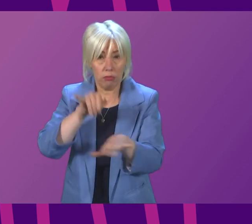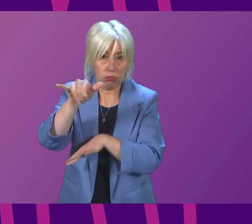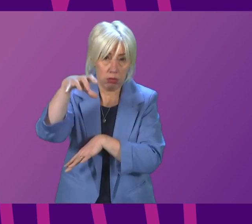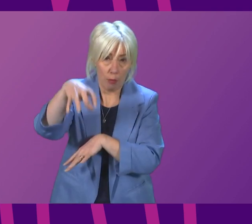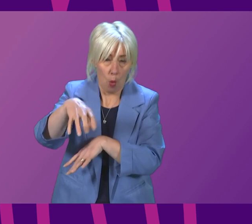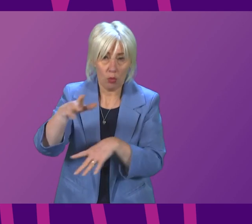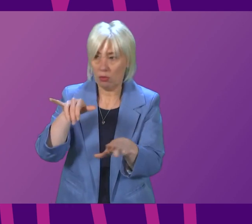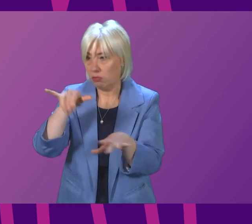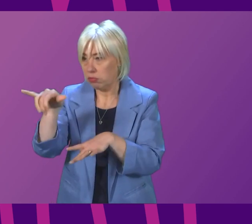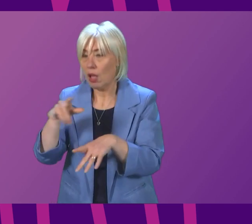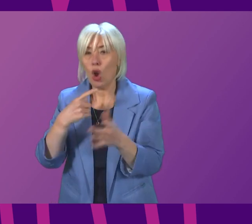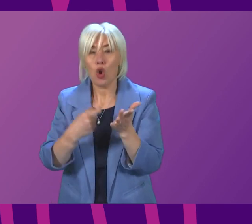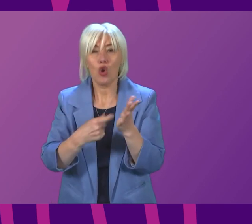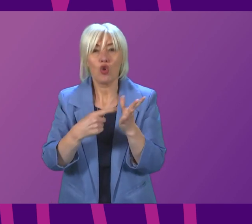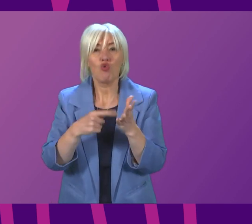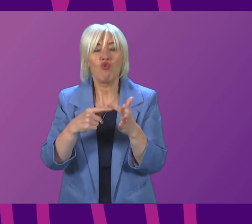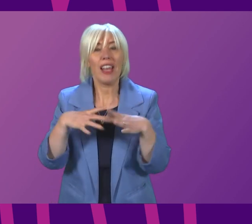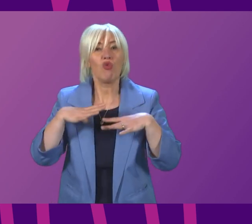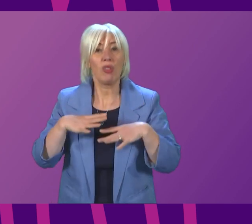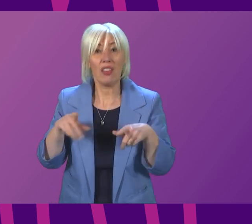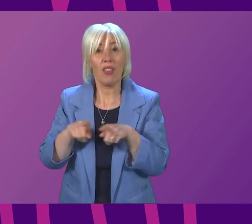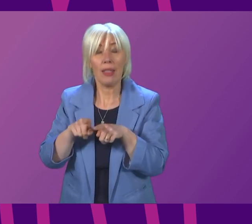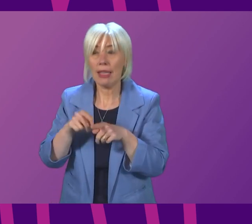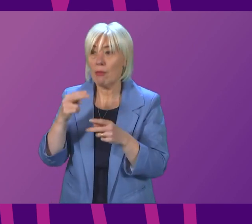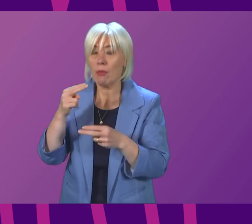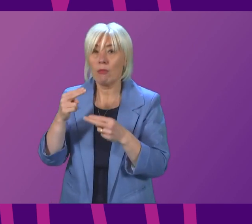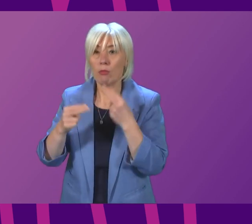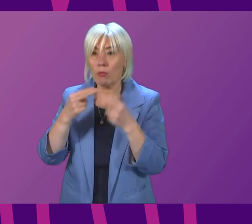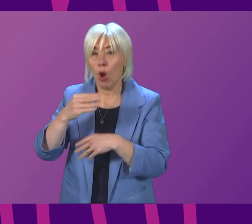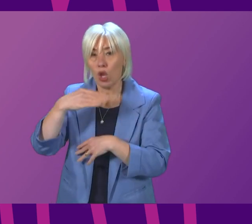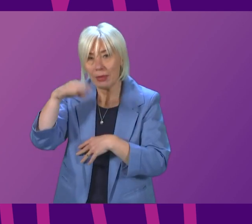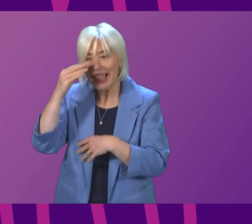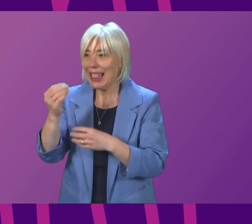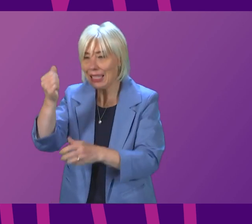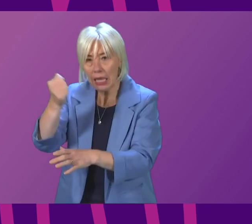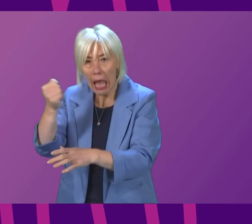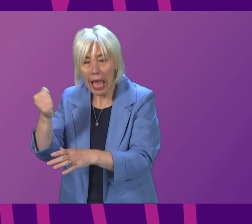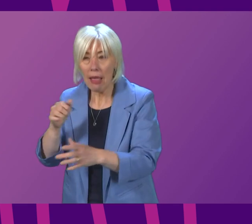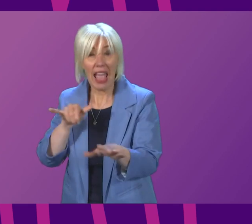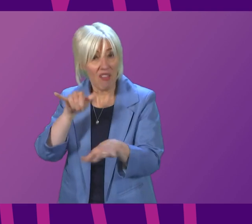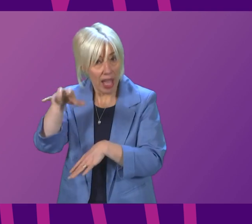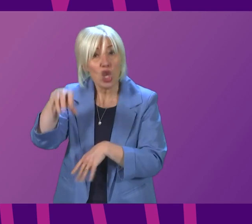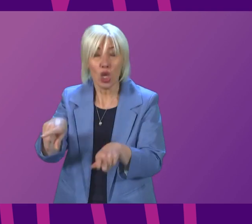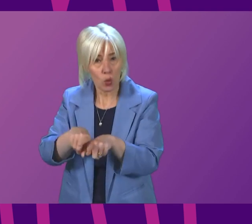that we extended the rates relief that leisure, hospitality and aviation businesses were entitled to for another year.